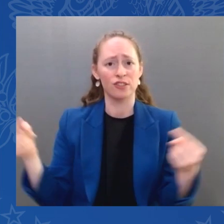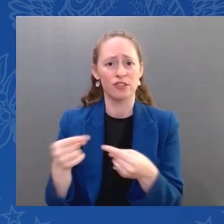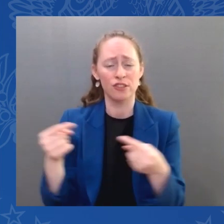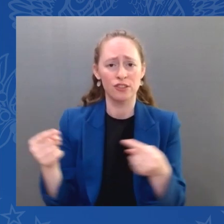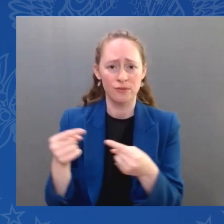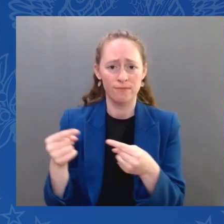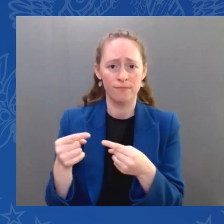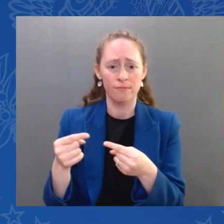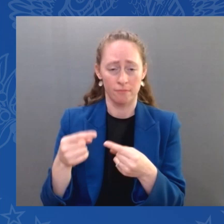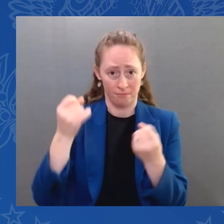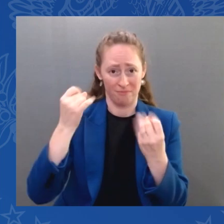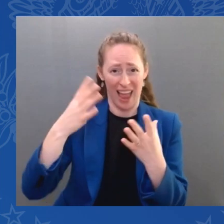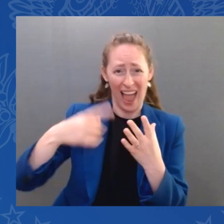could have stopped both those shooters.